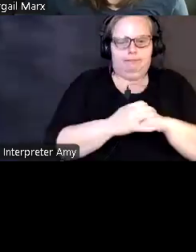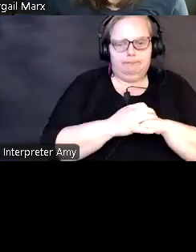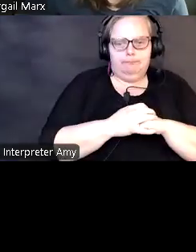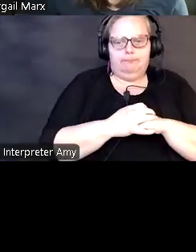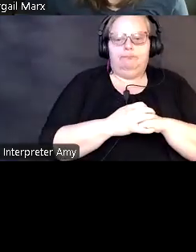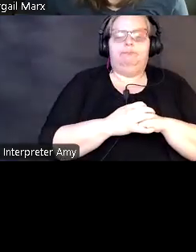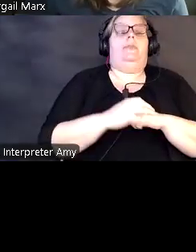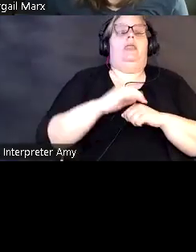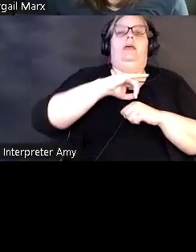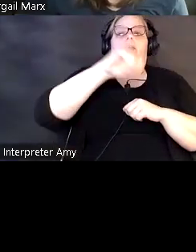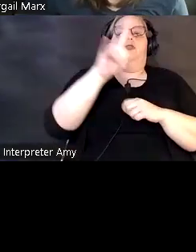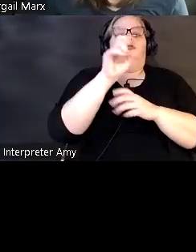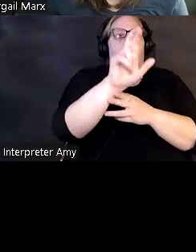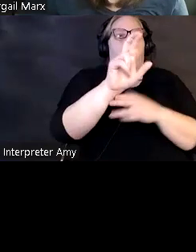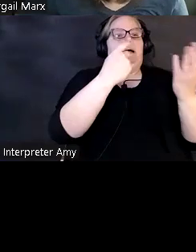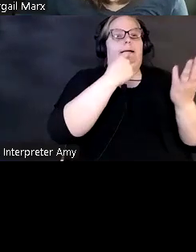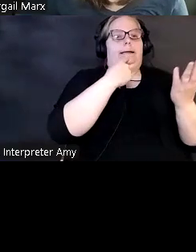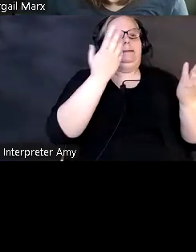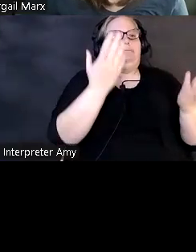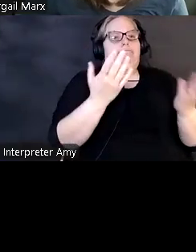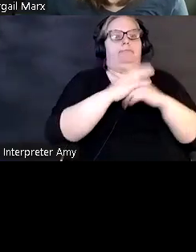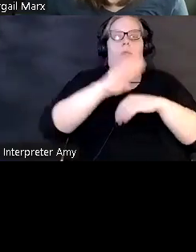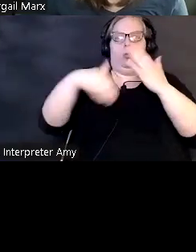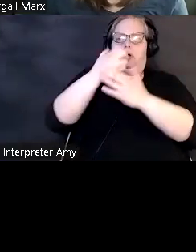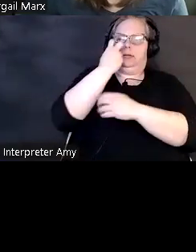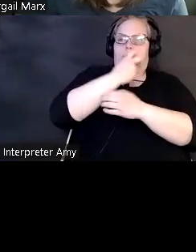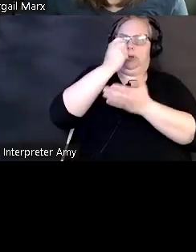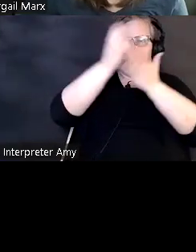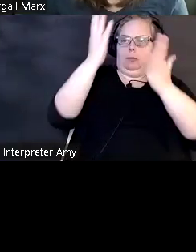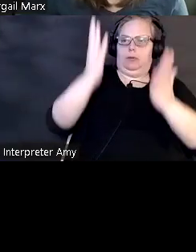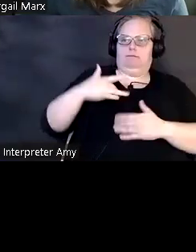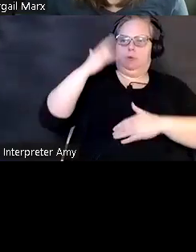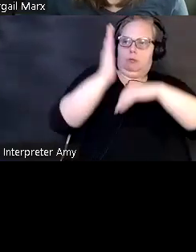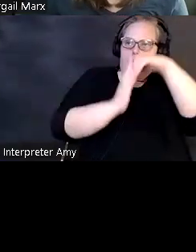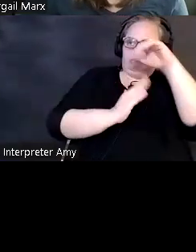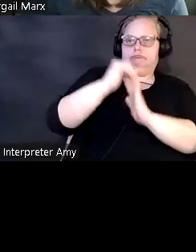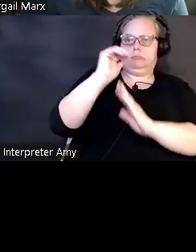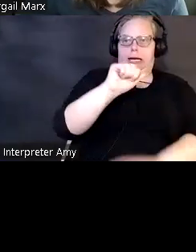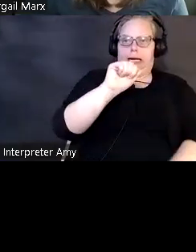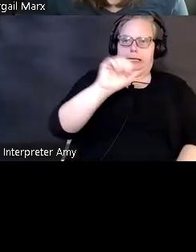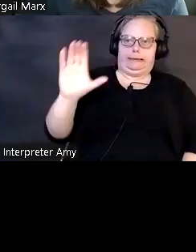not all speech therapists do feel comfortable with AAC, so certainly if you're reaching out to,